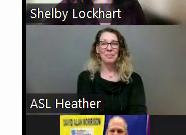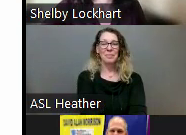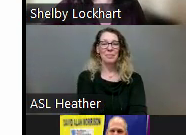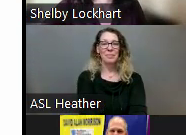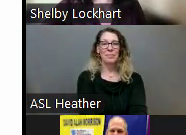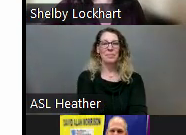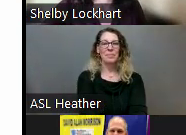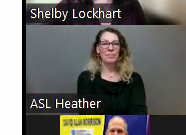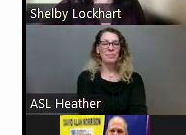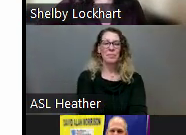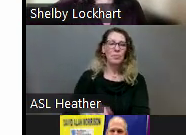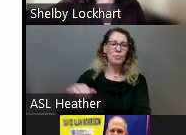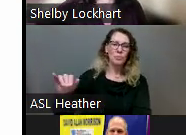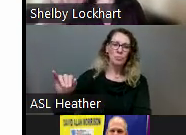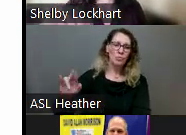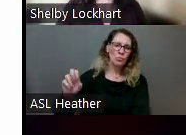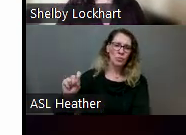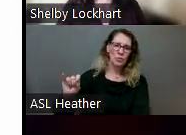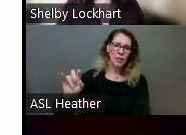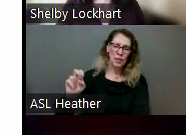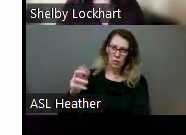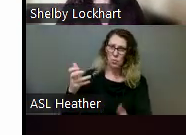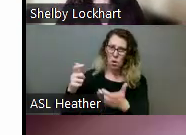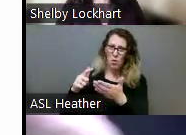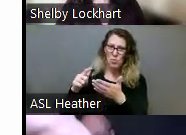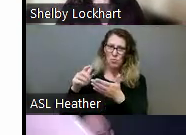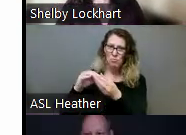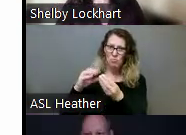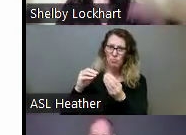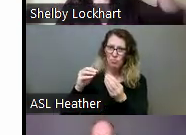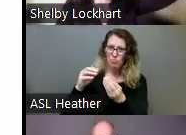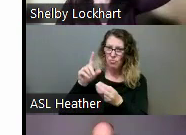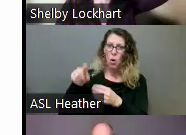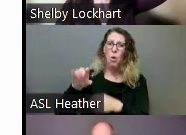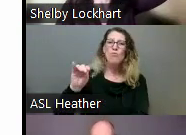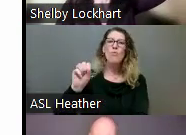Jocelyn, do you want to share some of the questions from the Q&A? Yes,